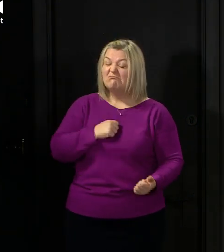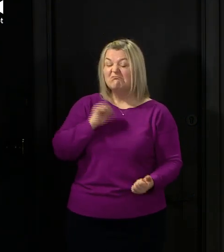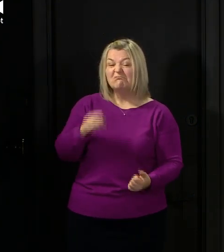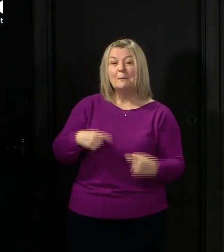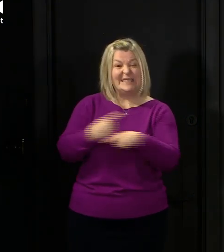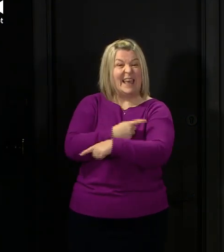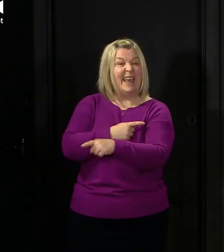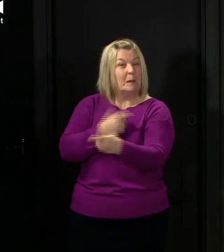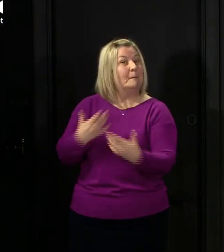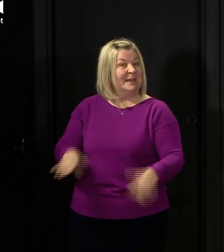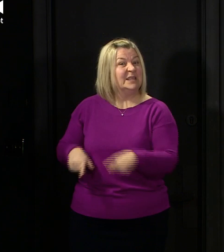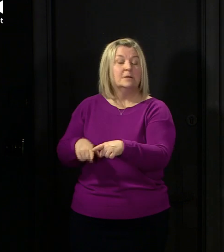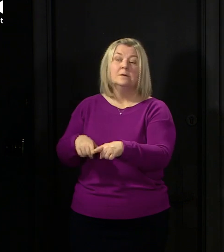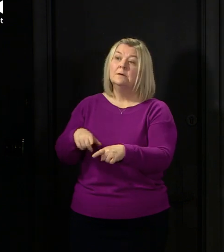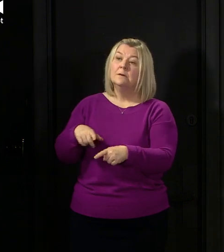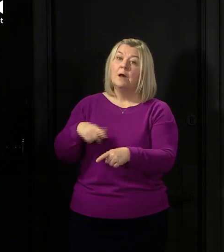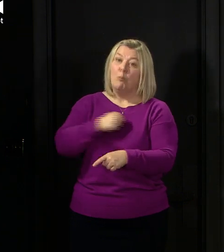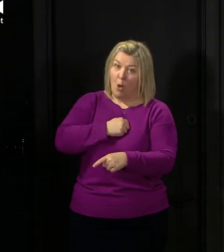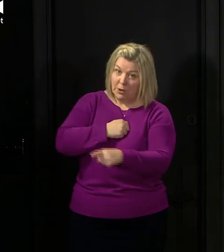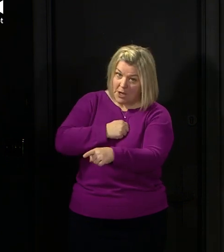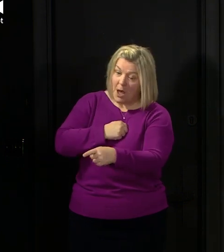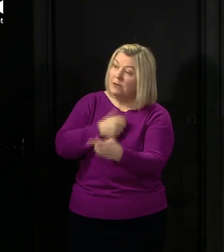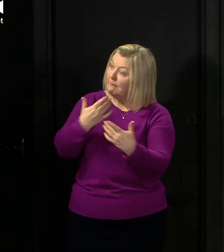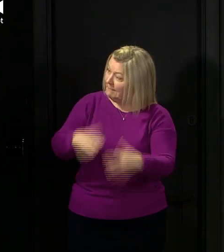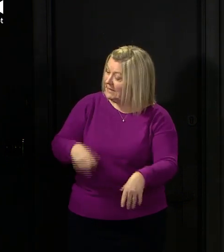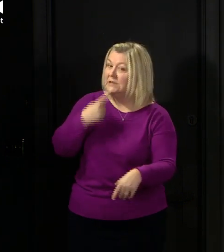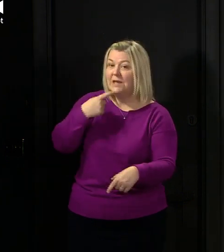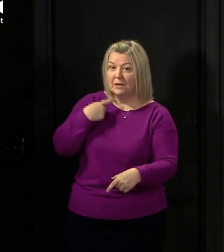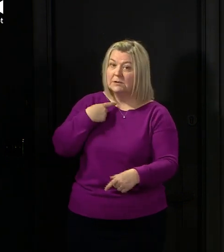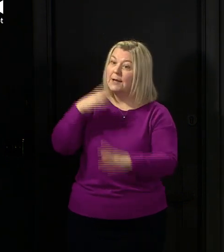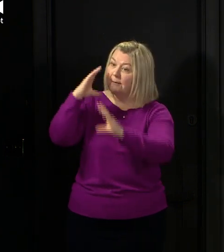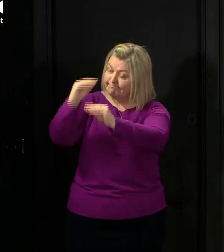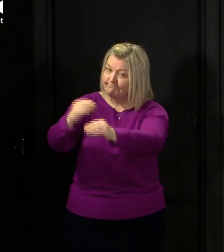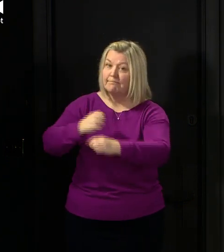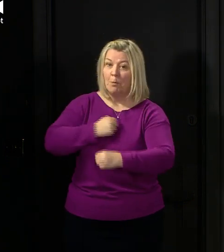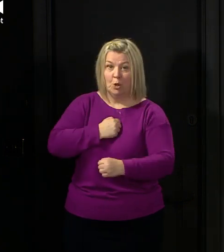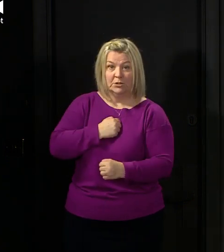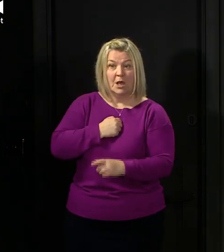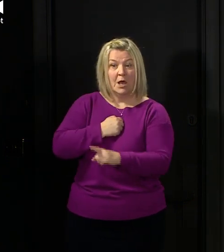she had to apologise for that mistake, and I thought it was absolutely clear we weren't